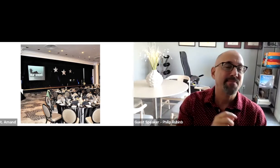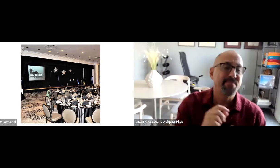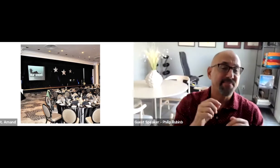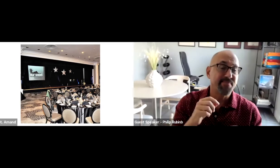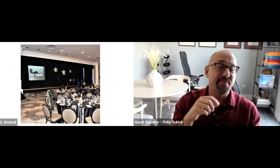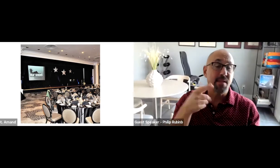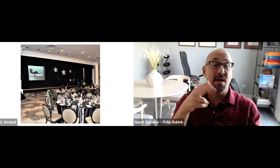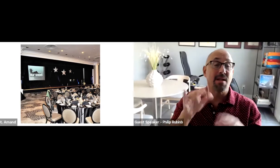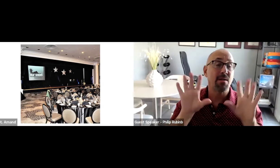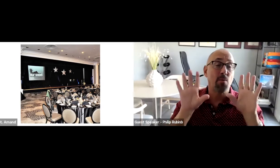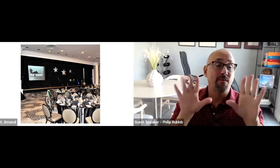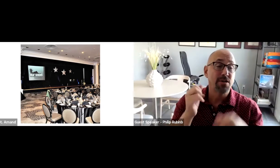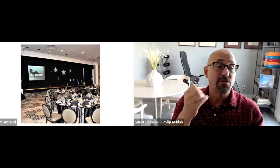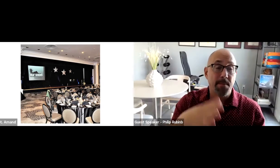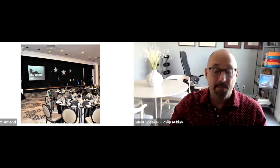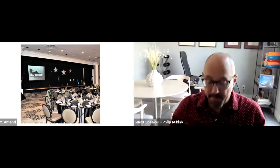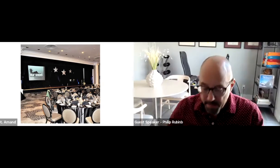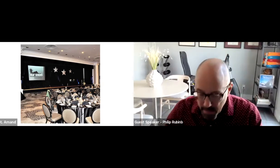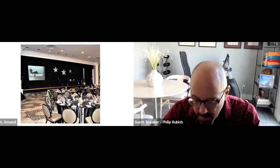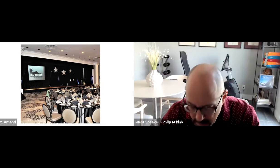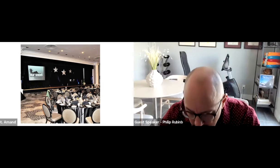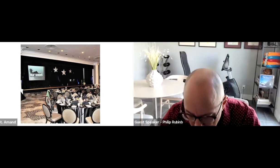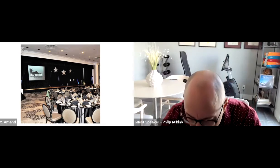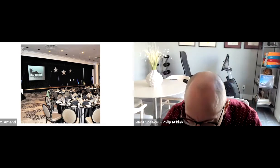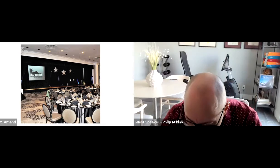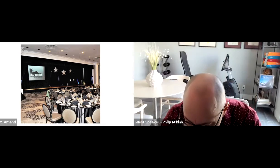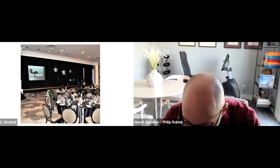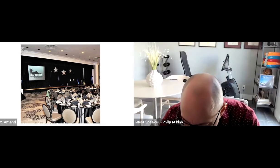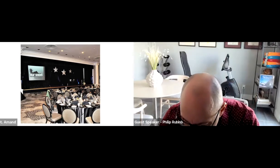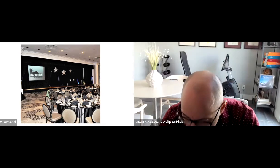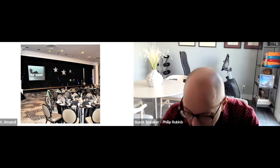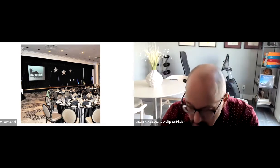and whoever had that piece of paper was the one that got to bring home the bowl.